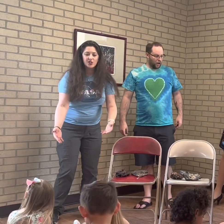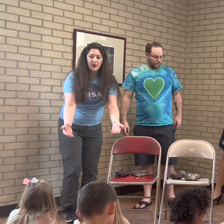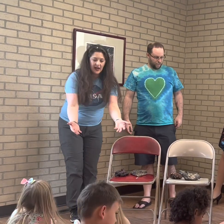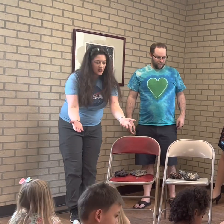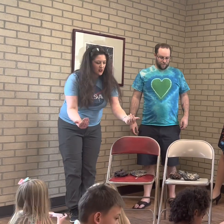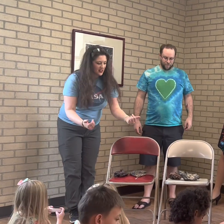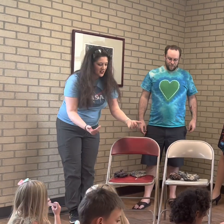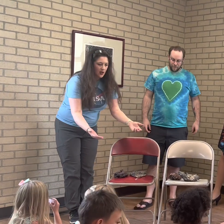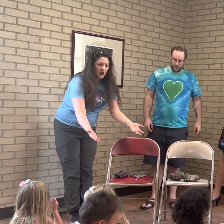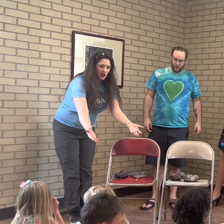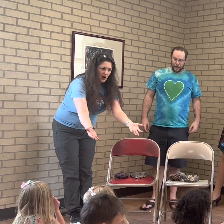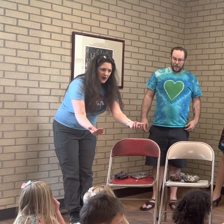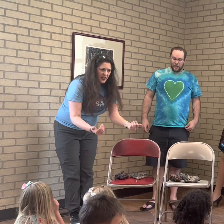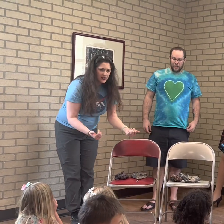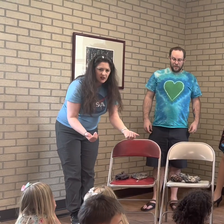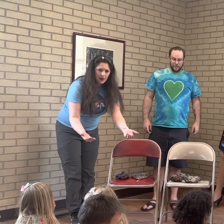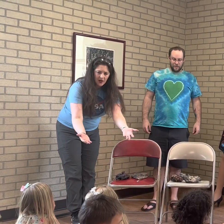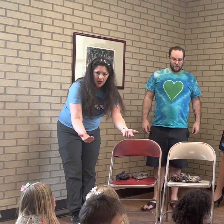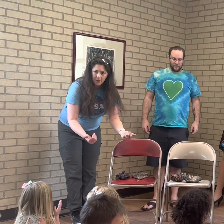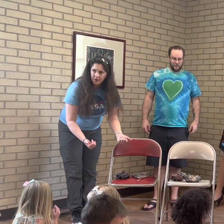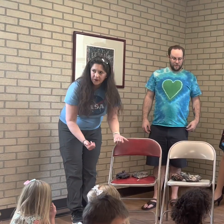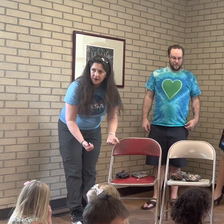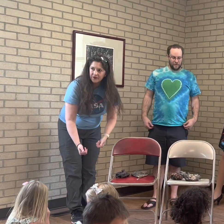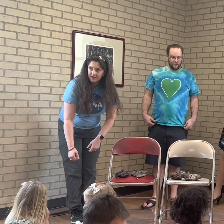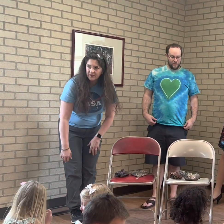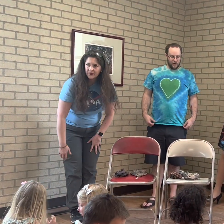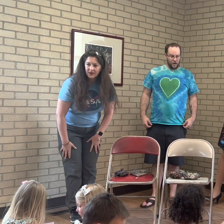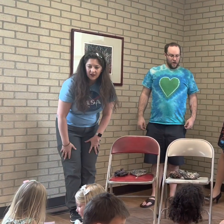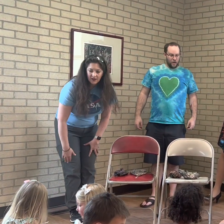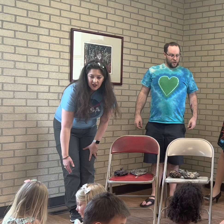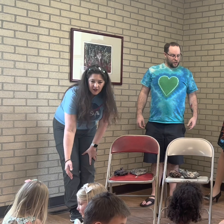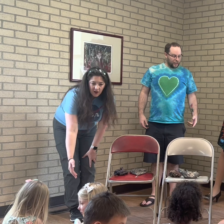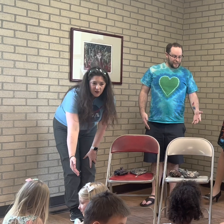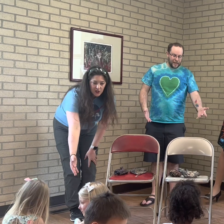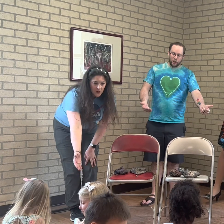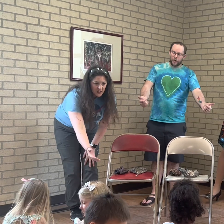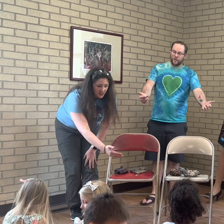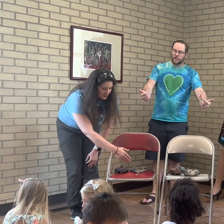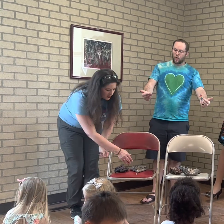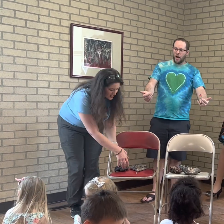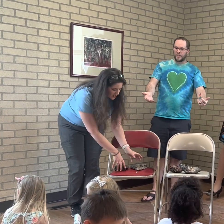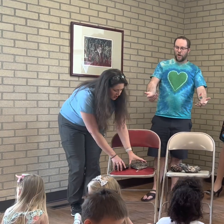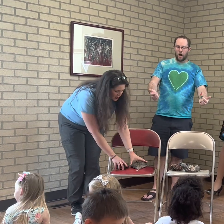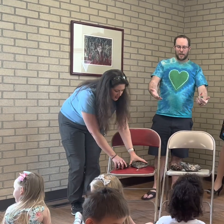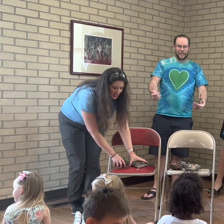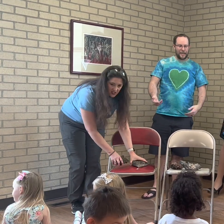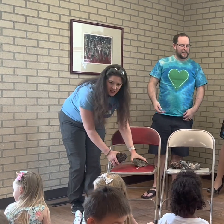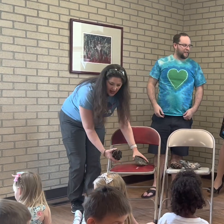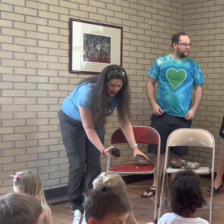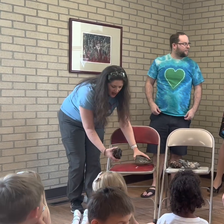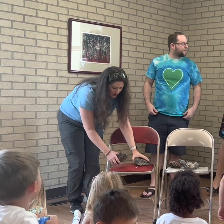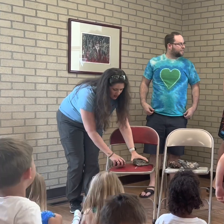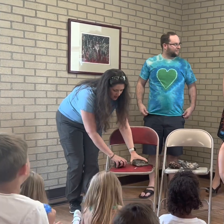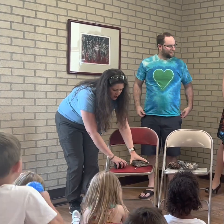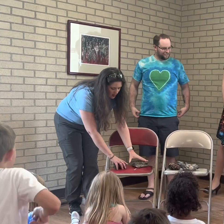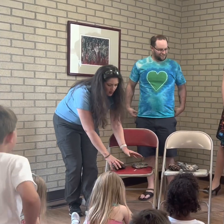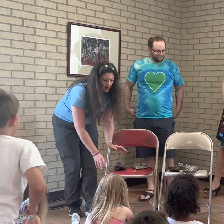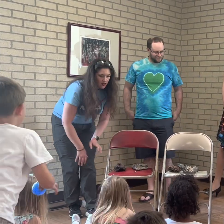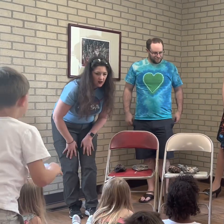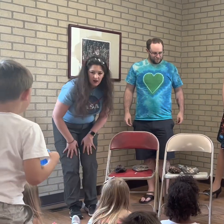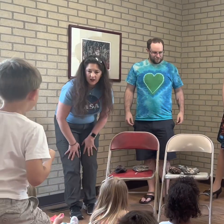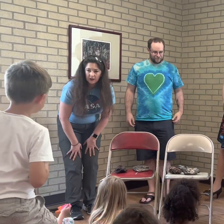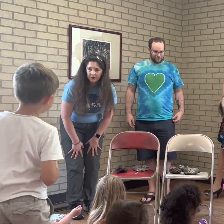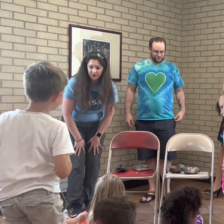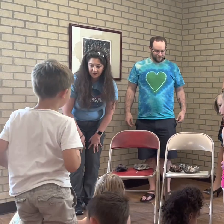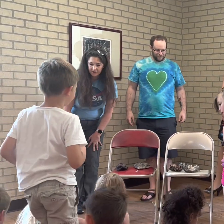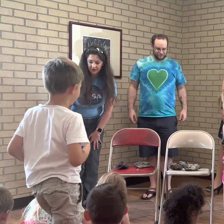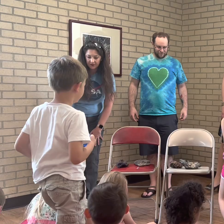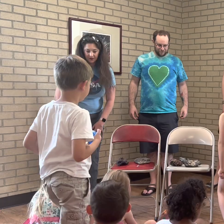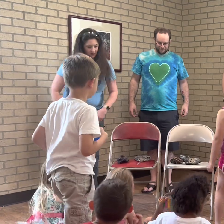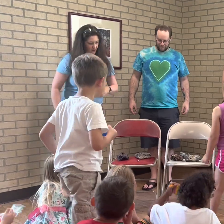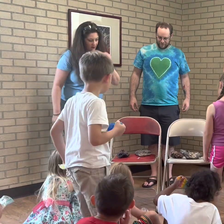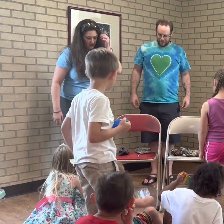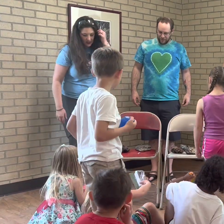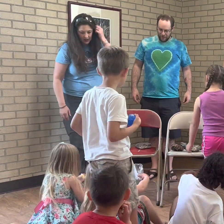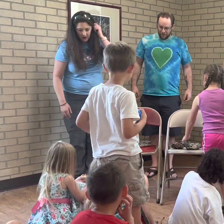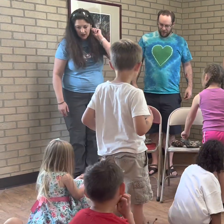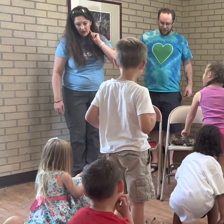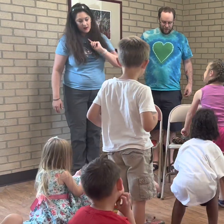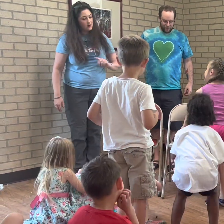right so my astronauts, can you come ahead? Come on up! Mr. Aaron: So let's look at these rocks that we all